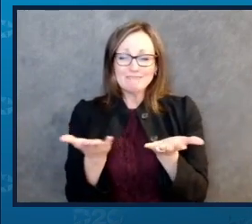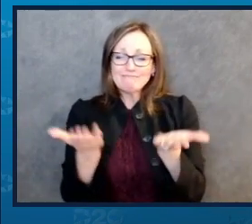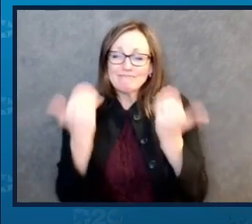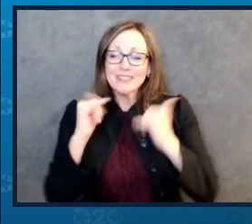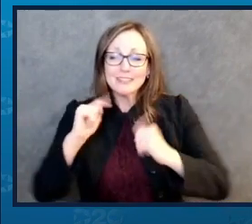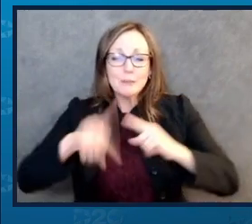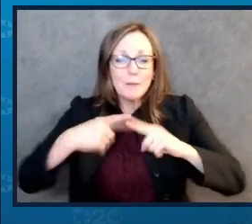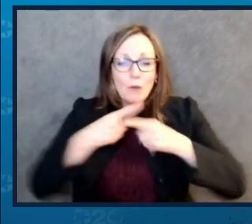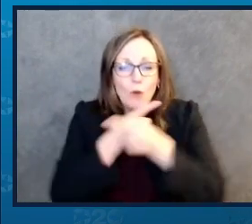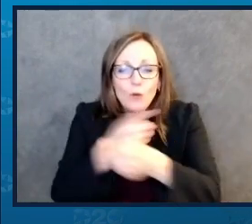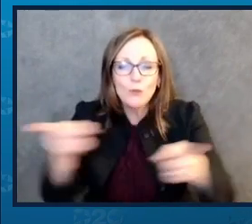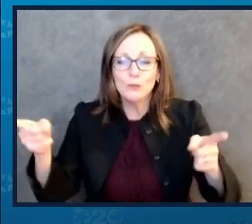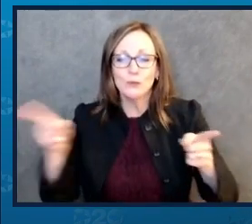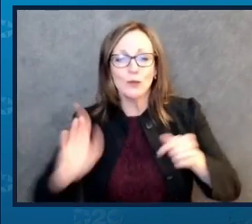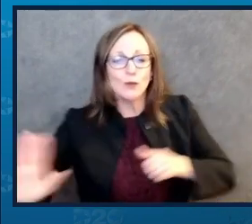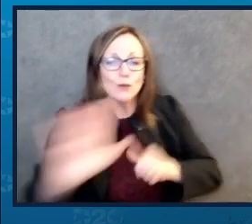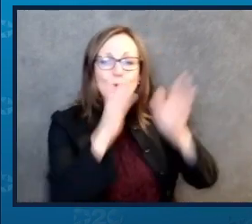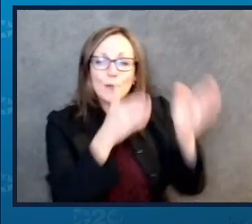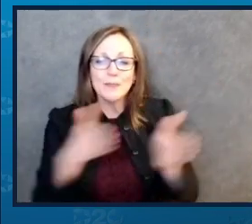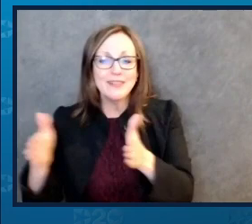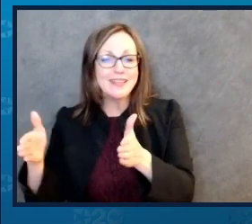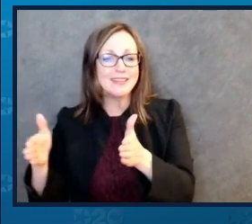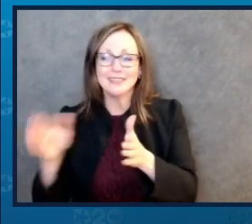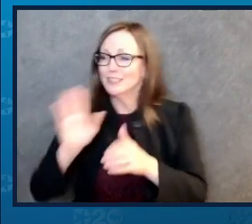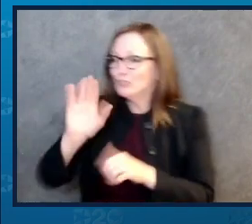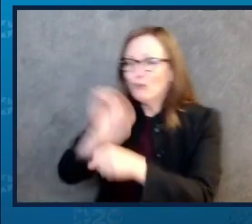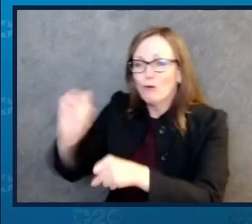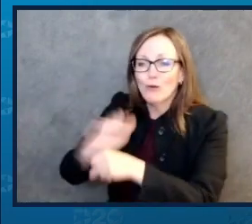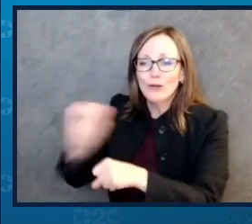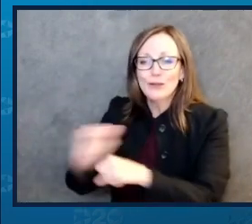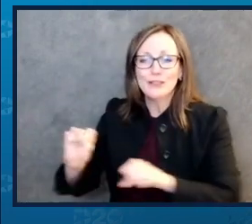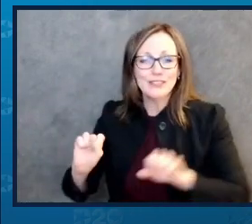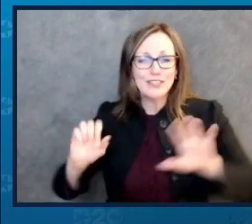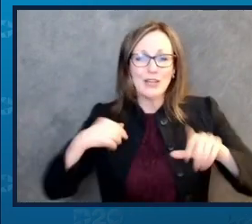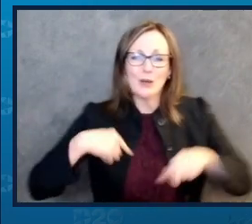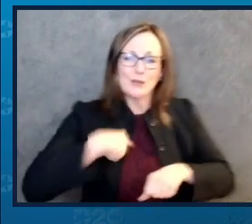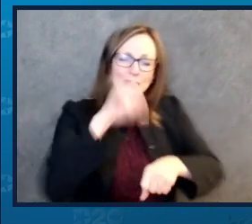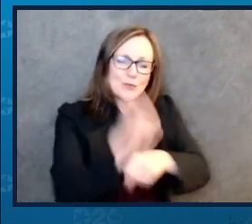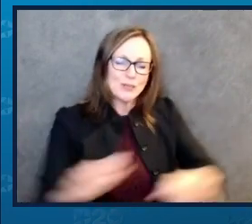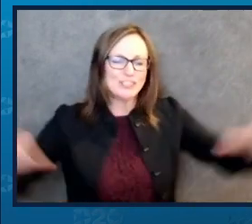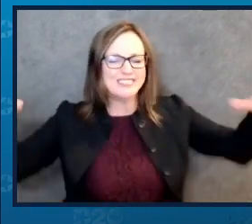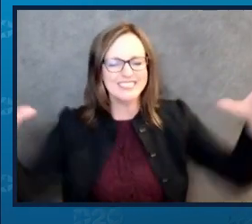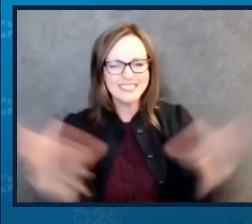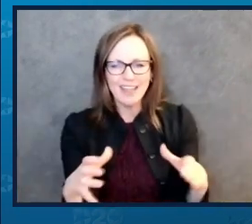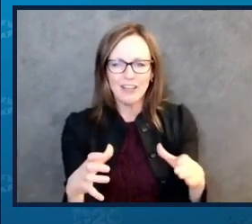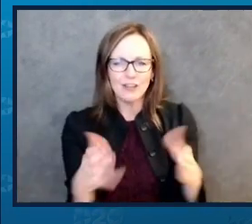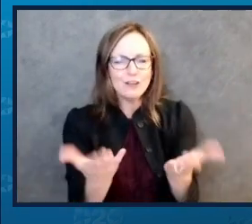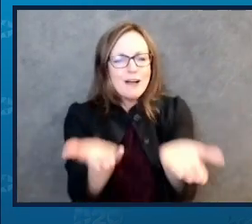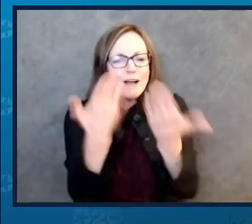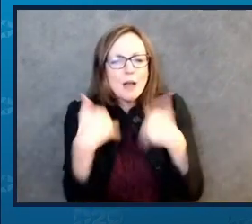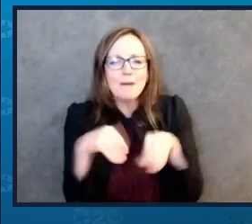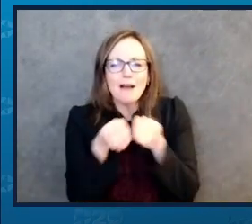OUR NEIGHBORS AND GETTING OUT